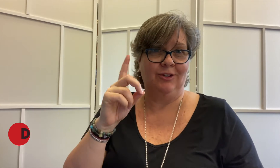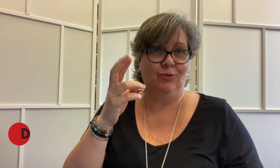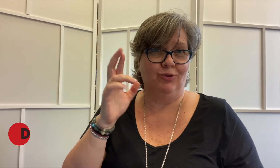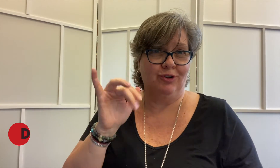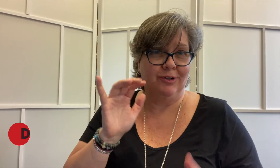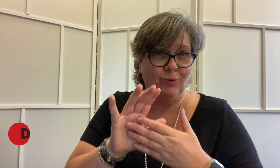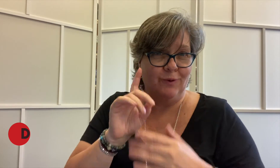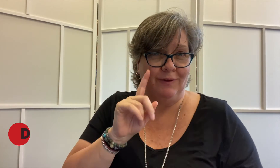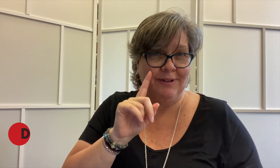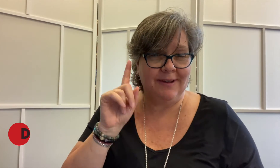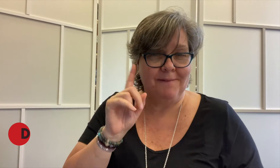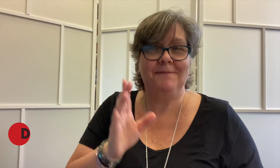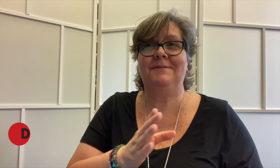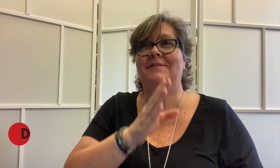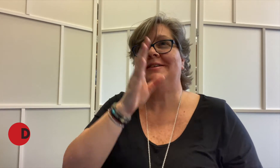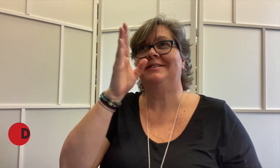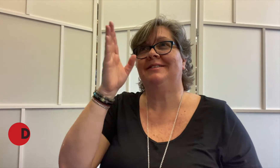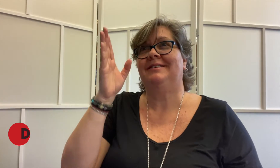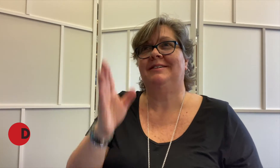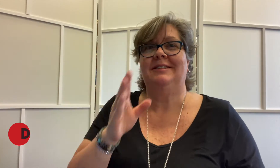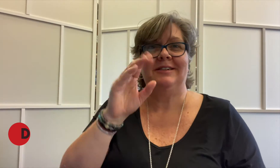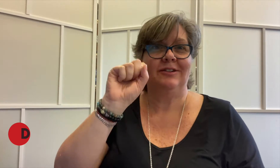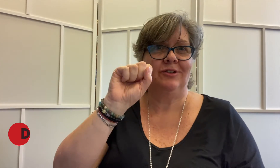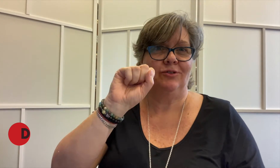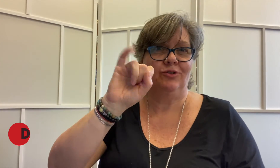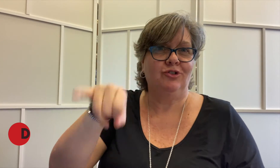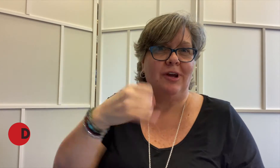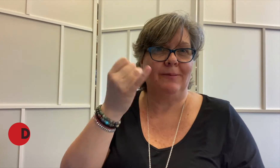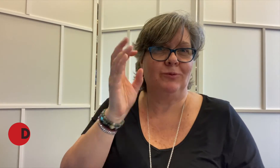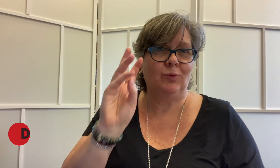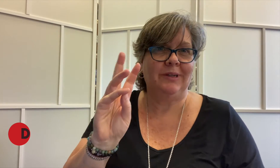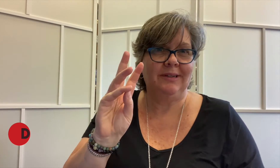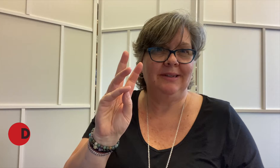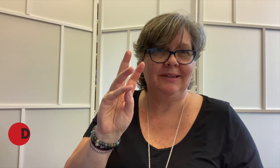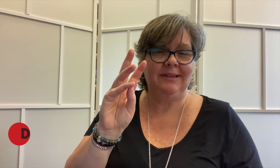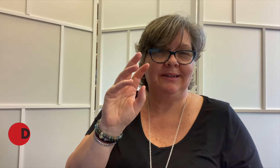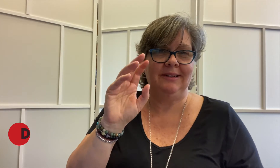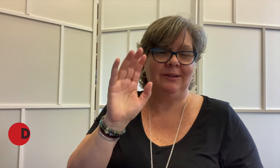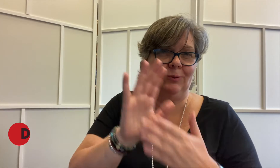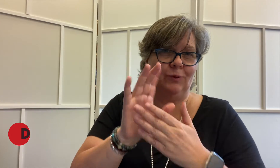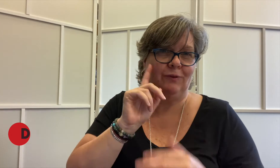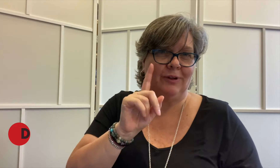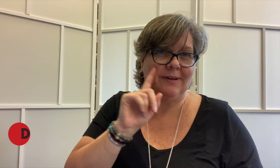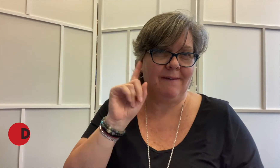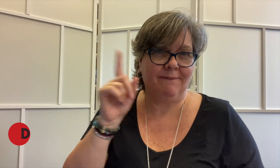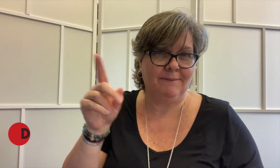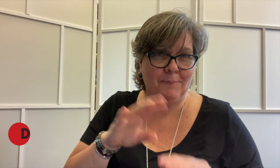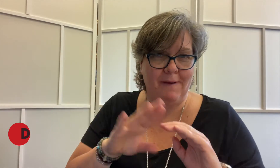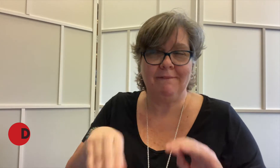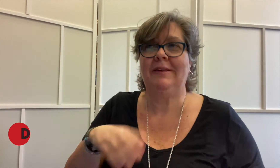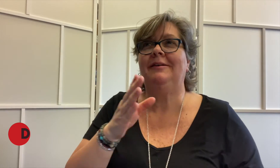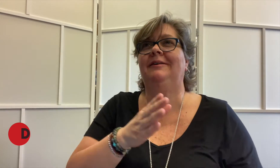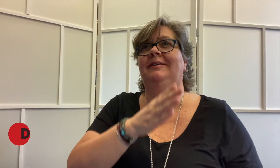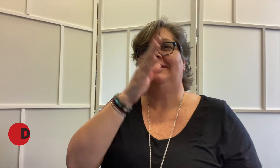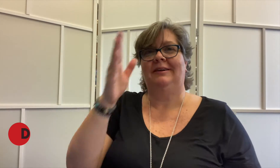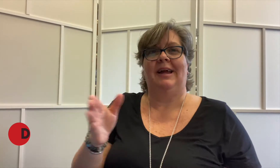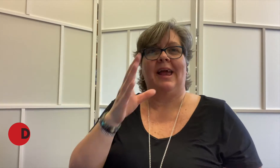EC Drury School for the Deaf, Sir James Whitney School for the Deaf in Bellville,